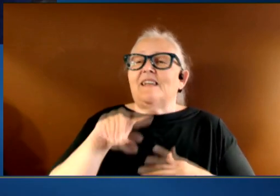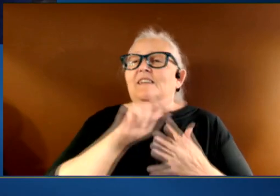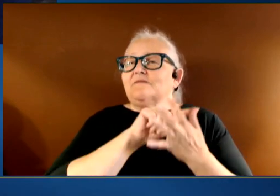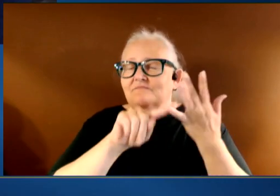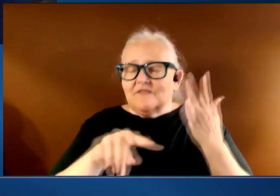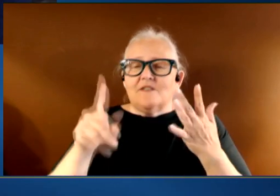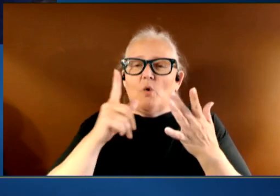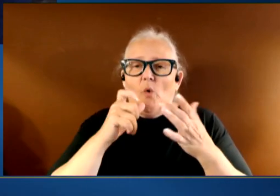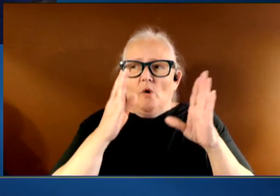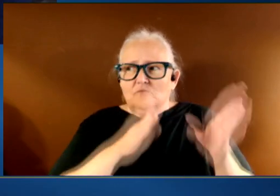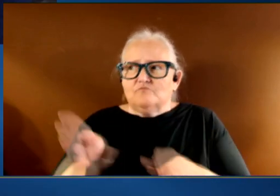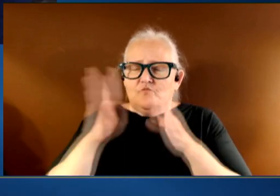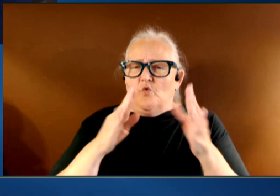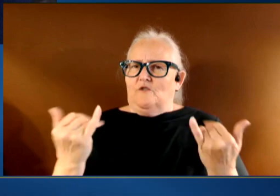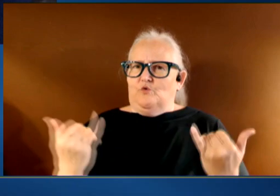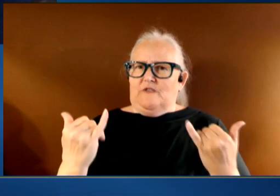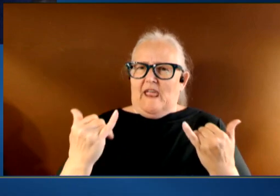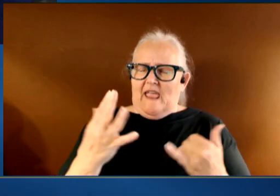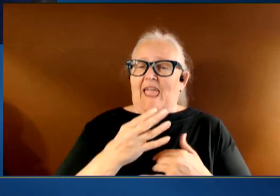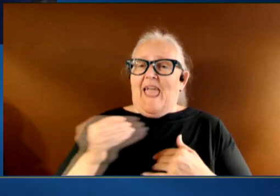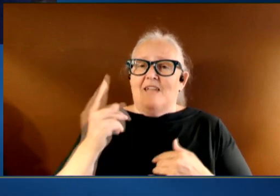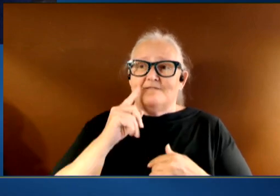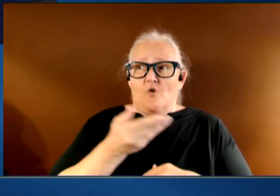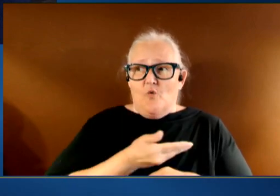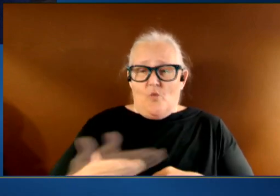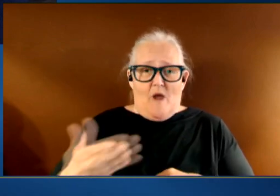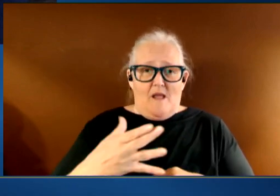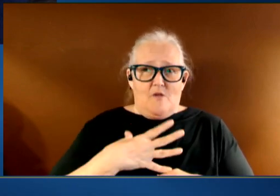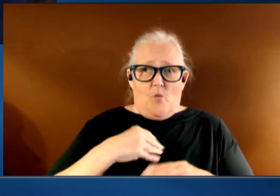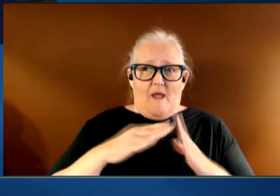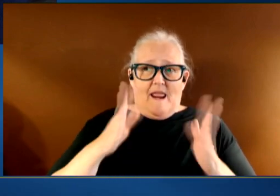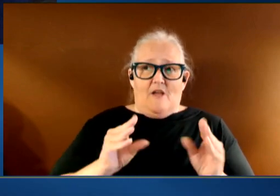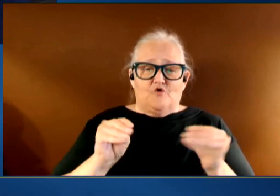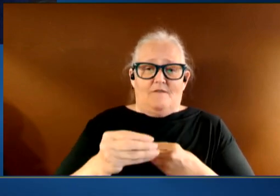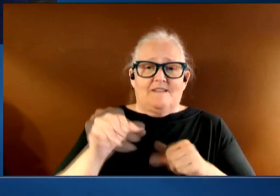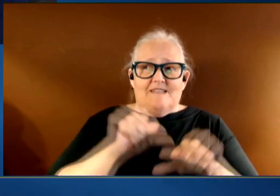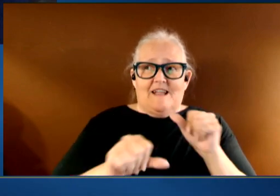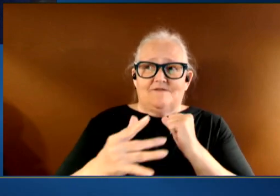together today and for inviting the White House Office of Science and Technology to take part.